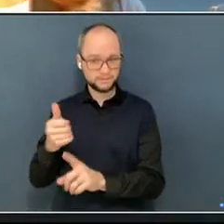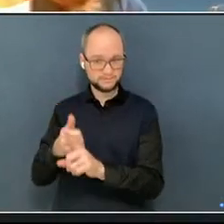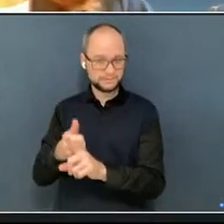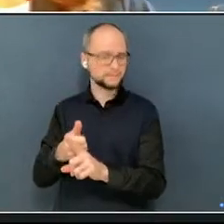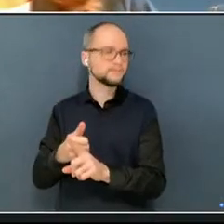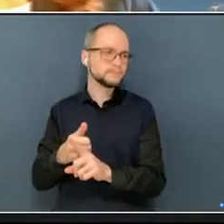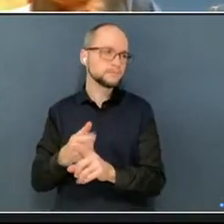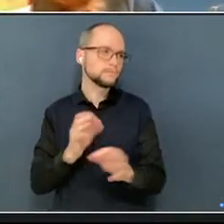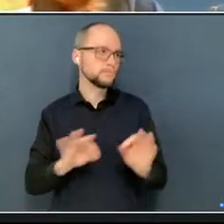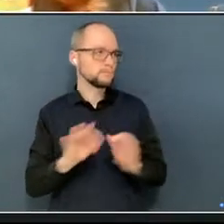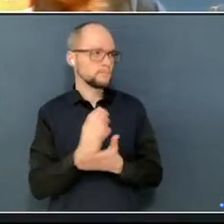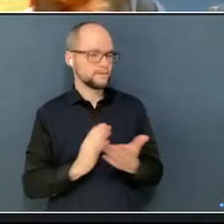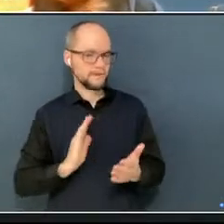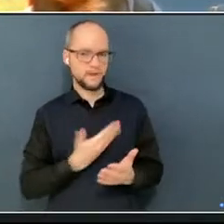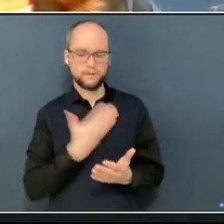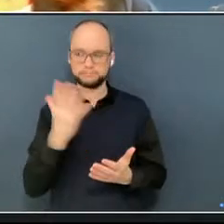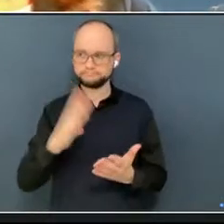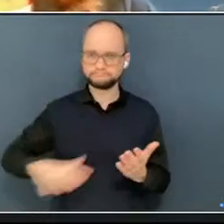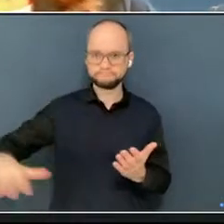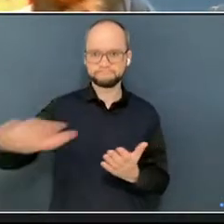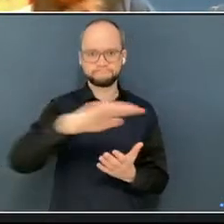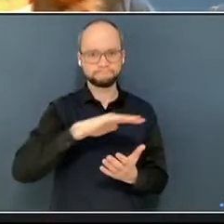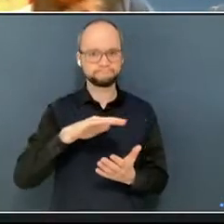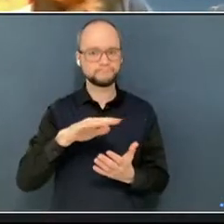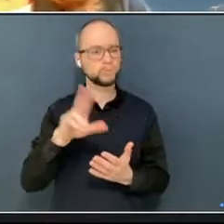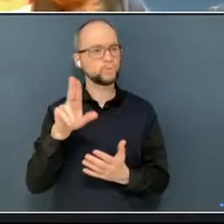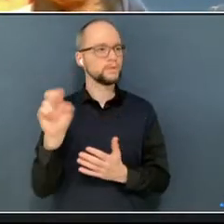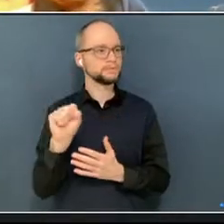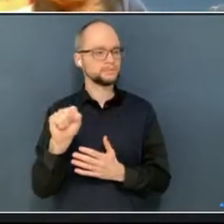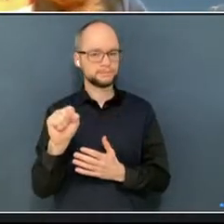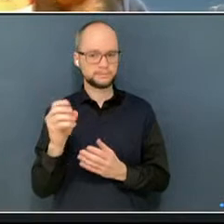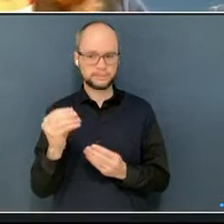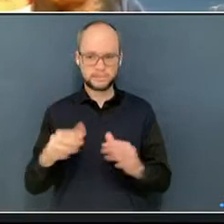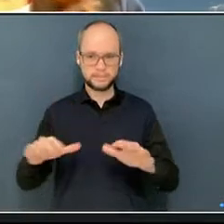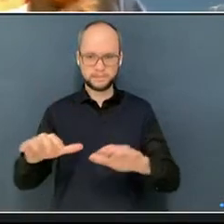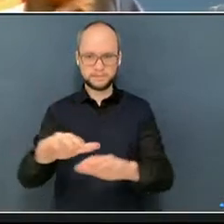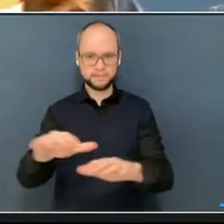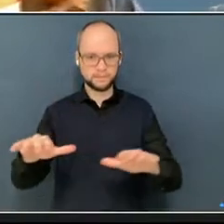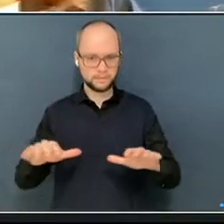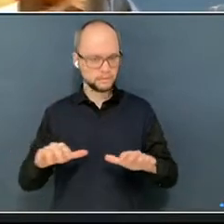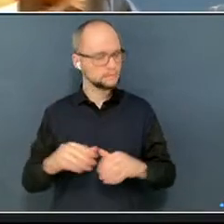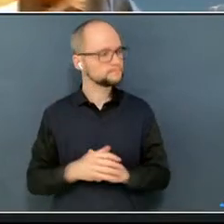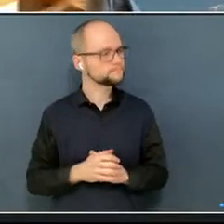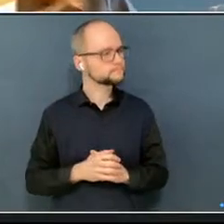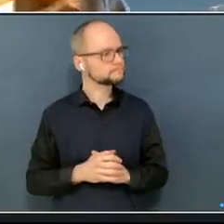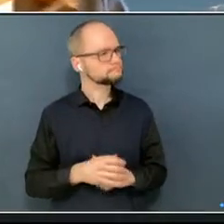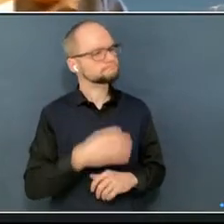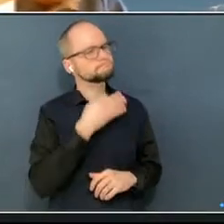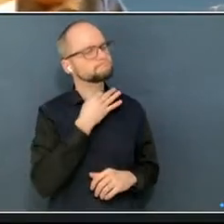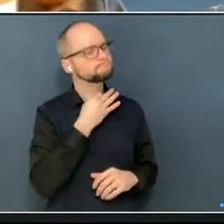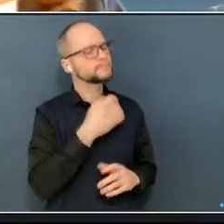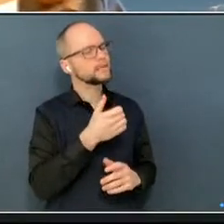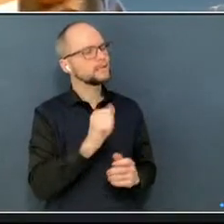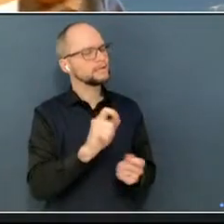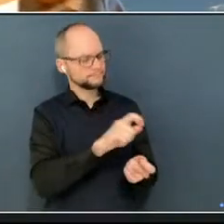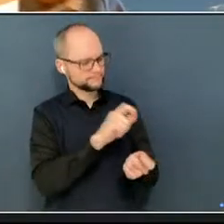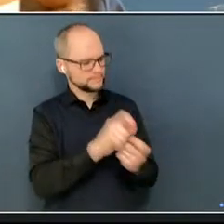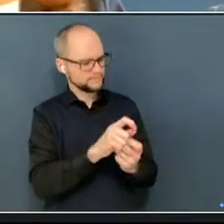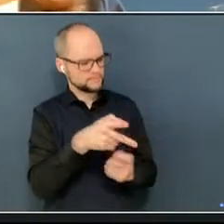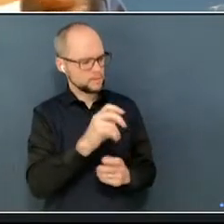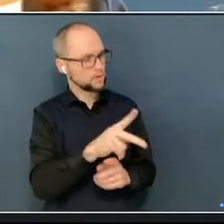doubt about it. Was there any particular park, you know, that you designed, that stands out that you thought this is the